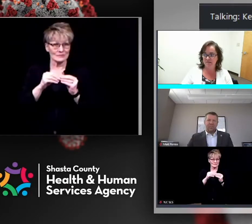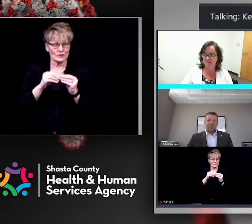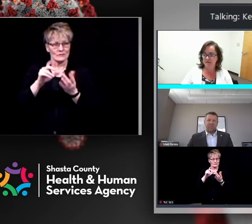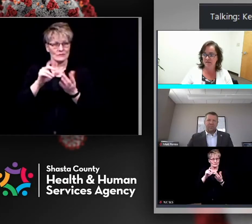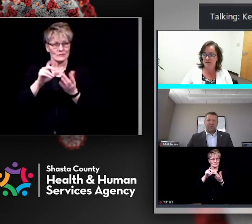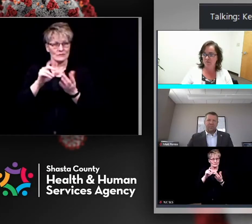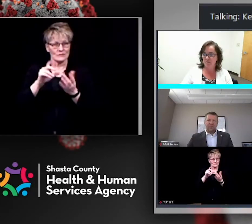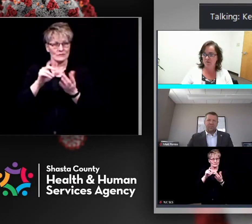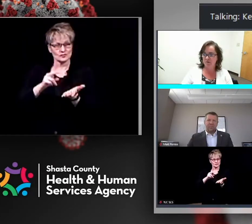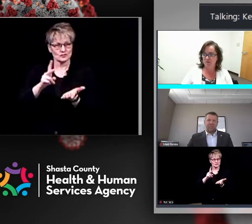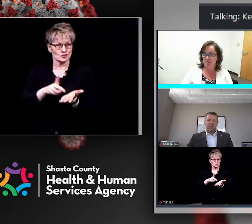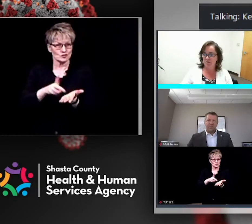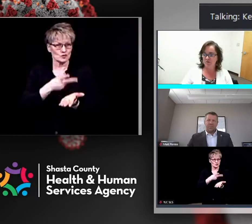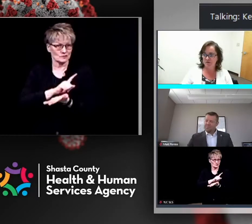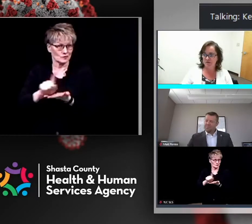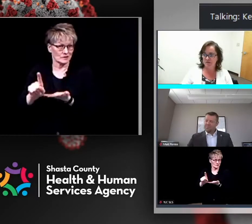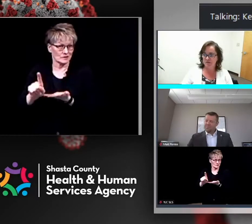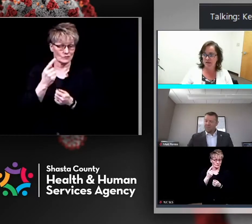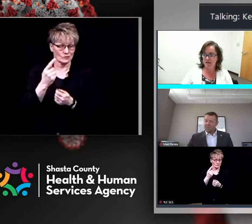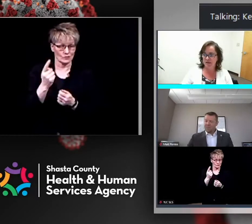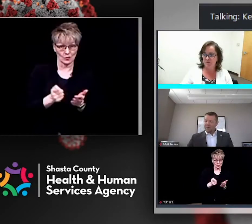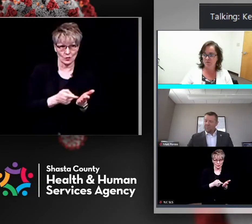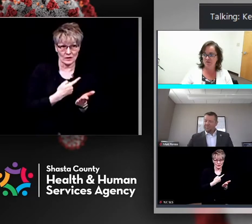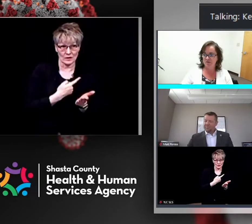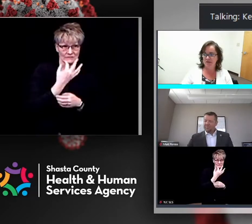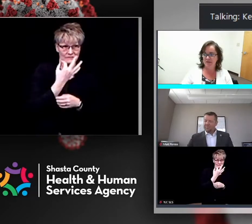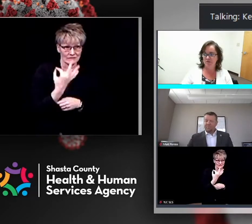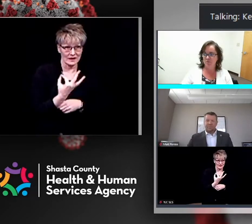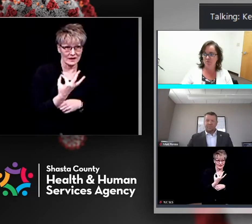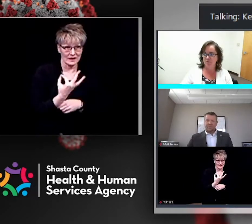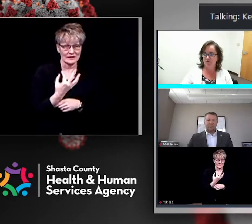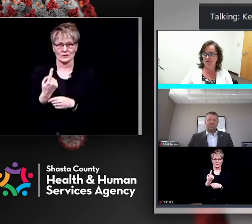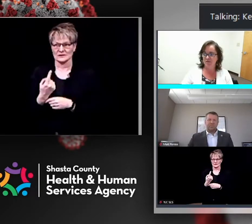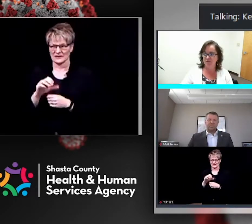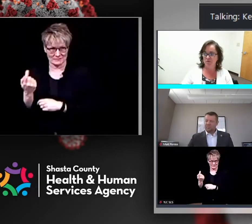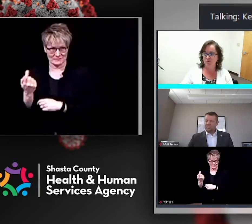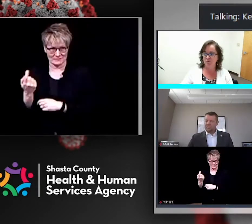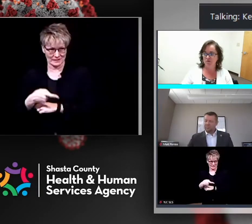And we would be triggered into a regional stay at home order if that number were to drop